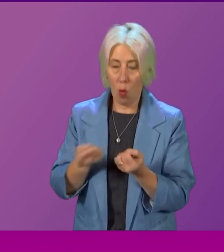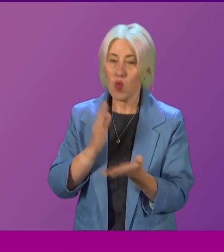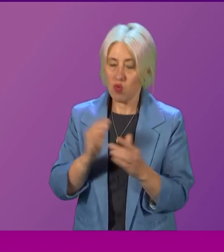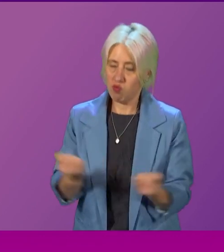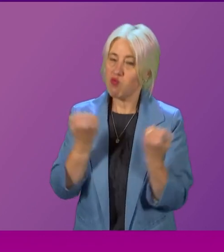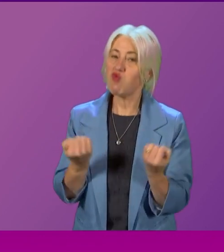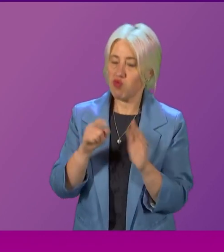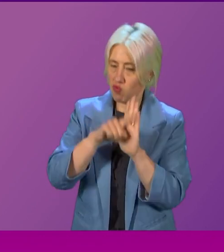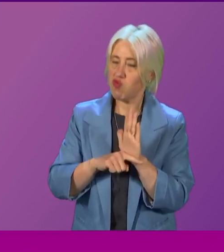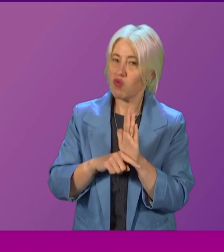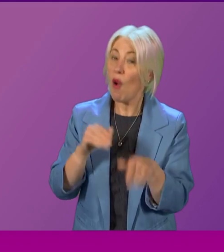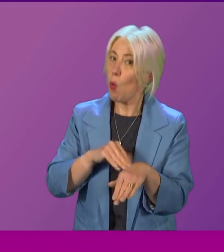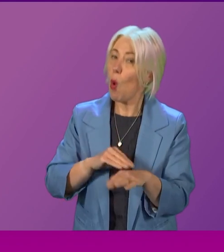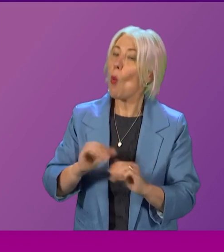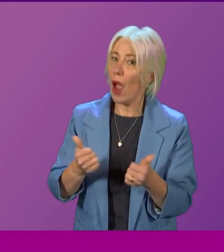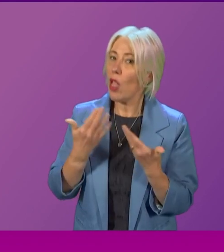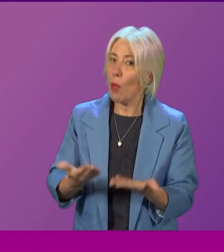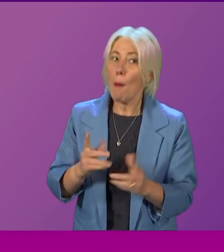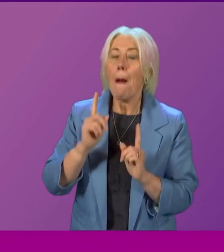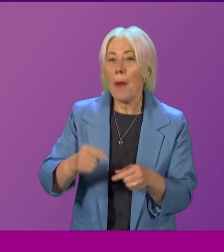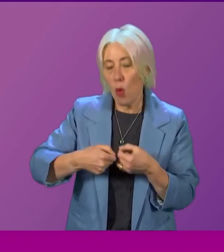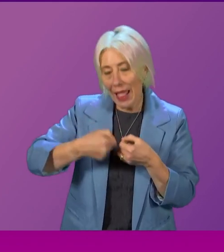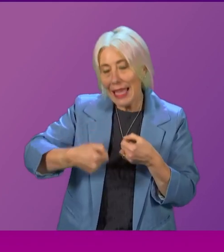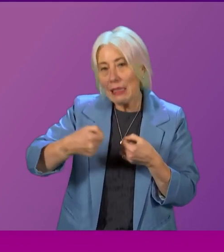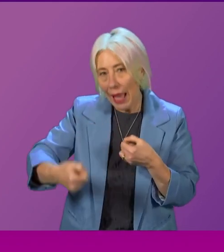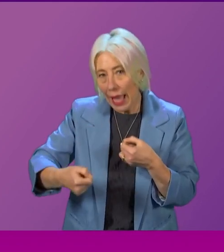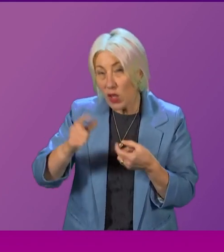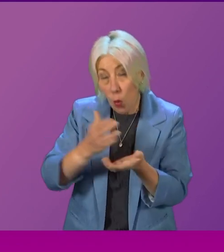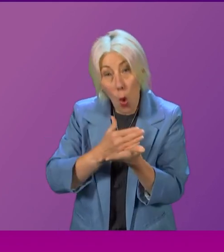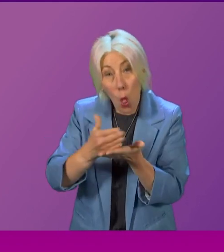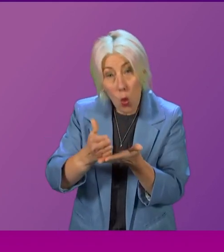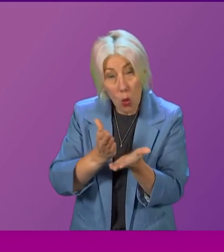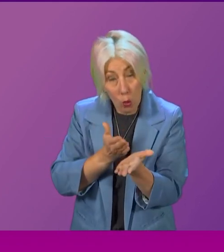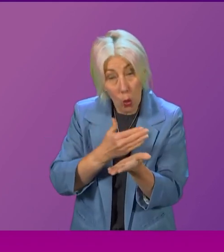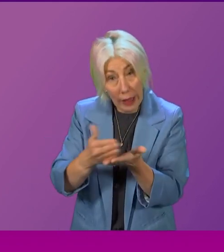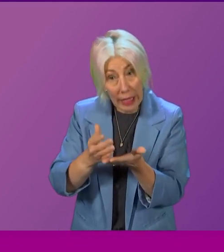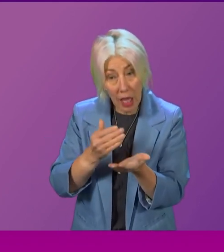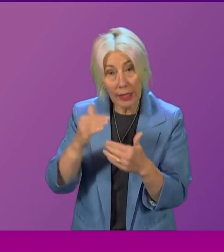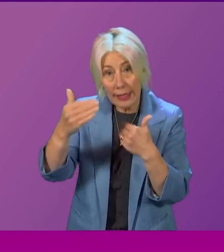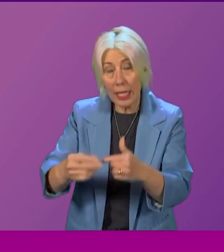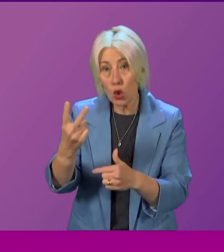However, as was made clear during stage 2, we will expand the reporting requirements